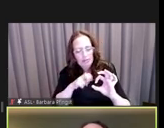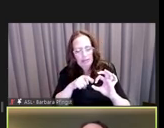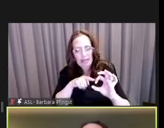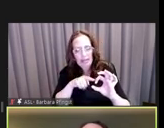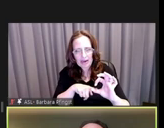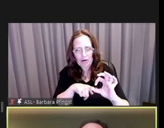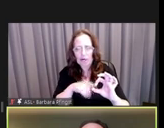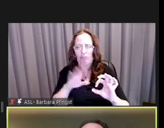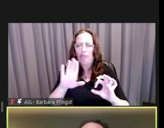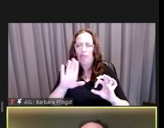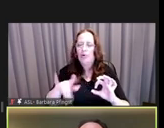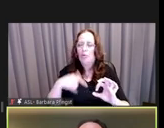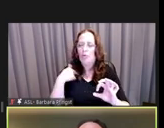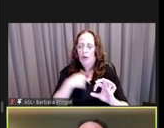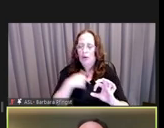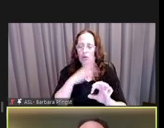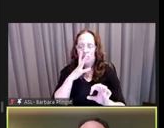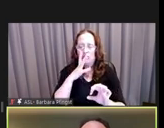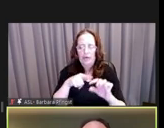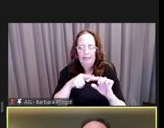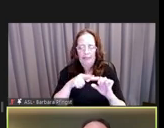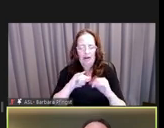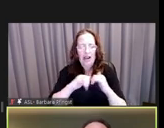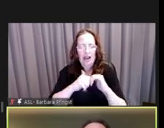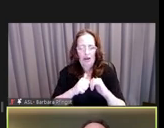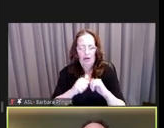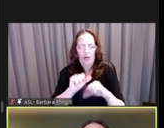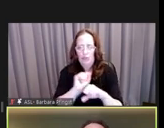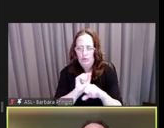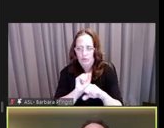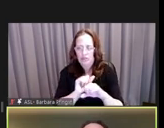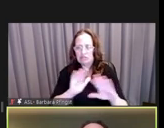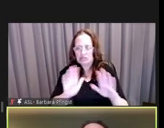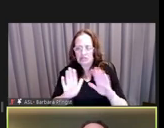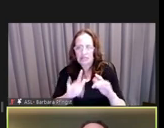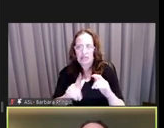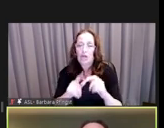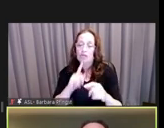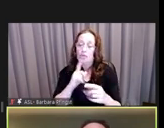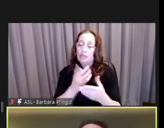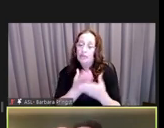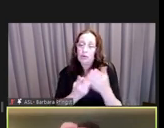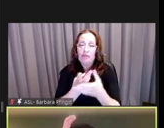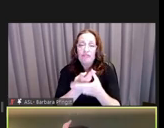it is possible to have a mixture of the two. Both the conductive and sensorineural parts.